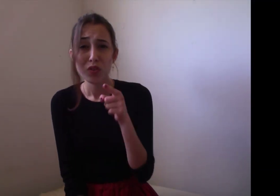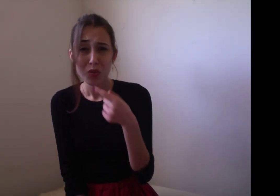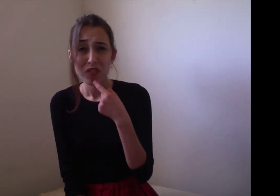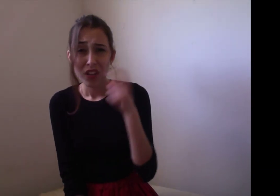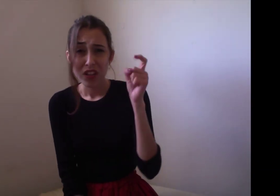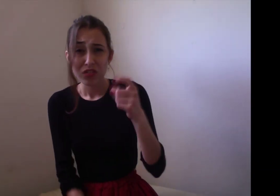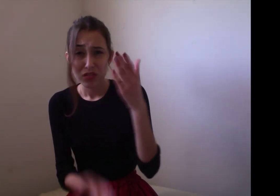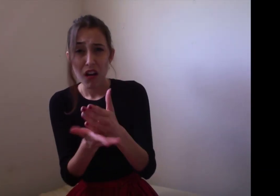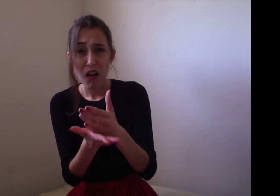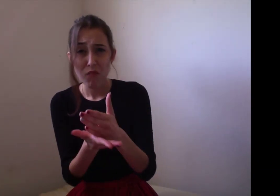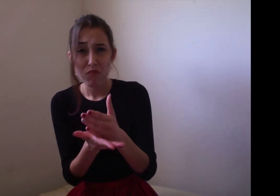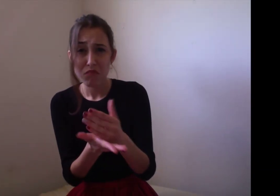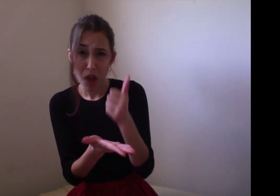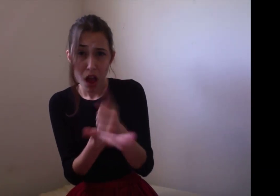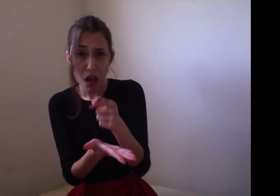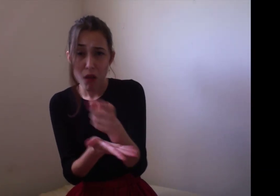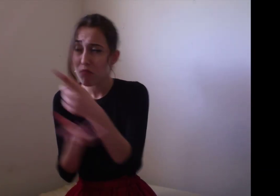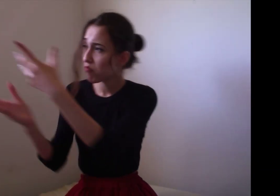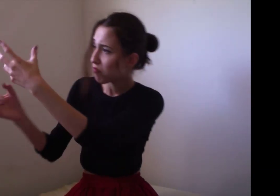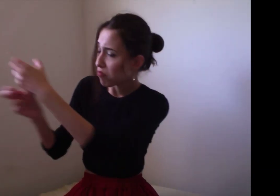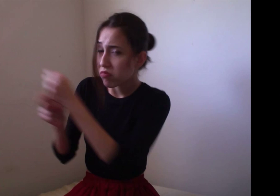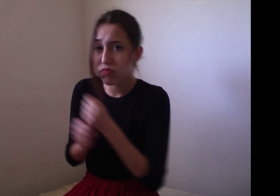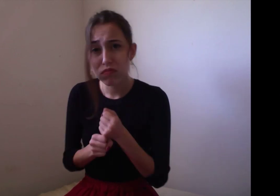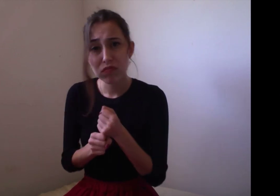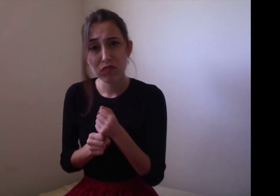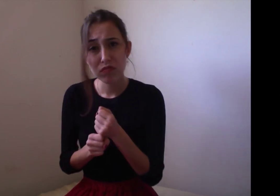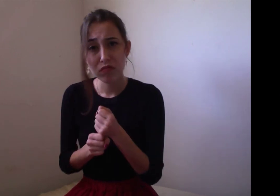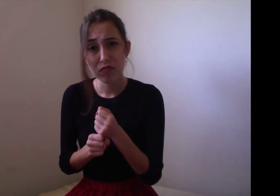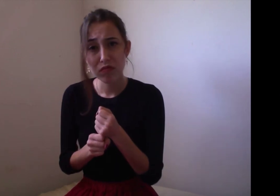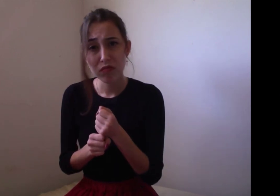Kaileigh Valdez: You said, you would have stopped and gotten help.